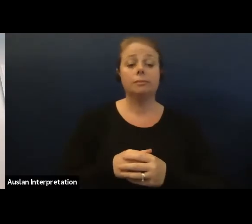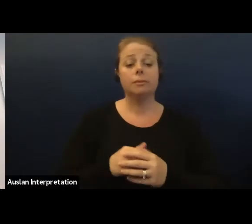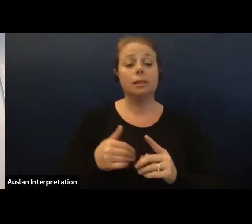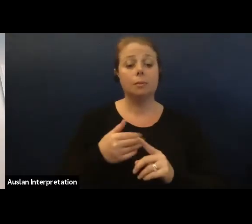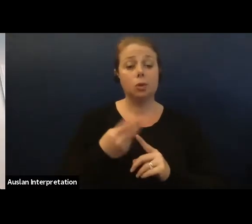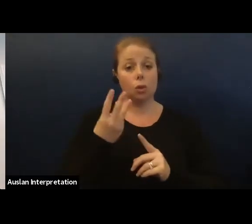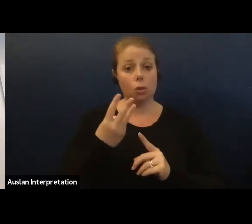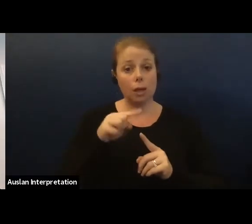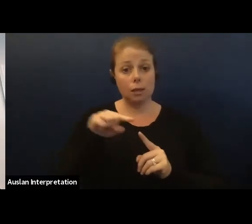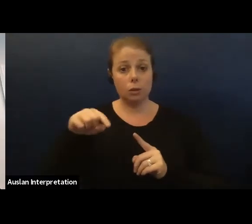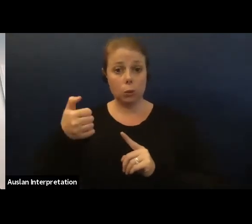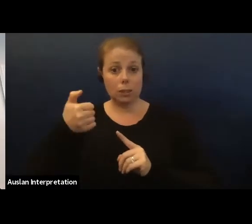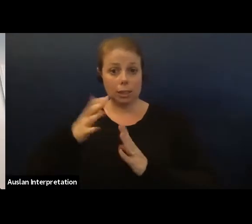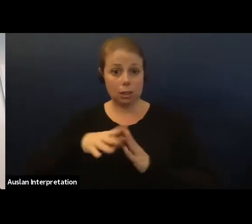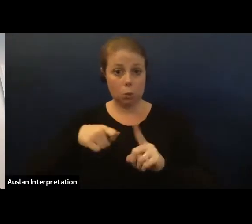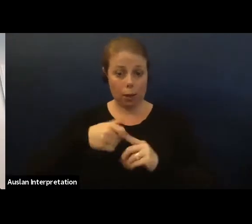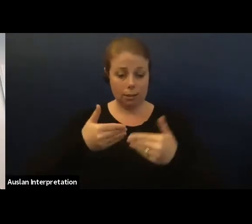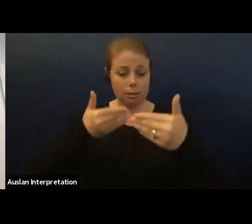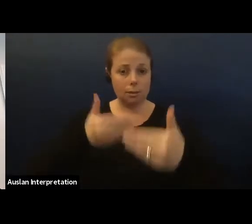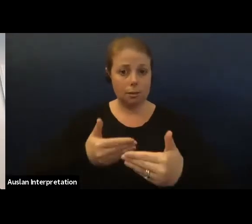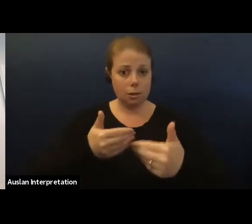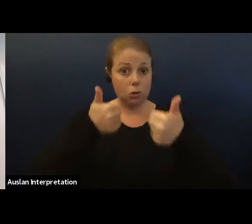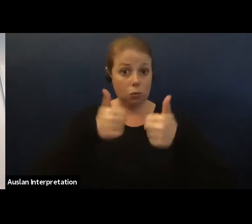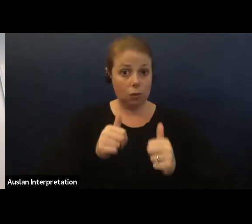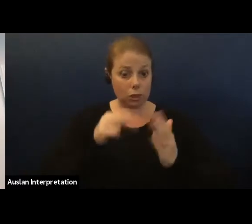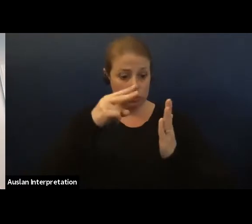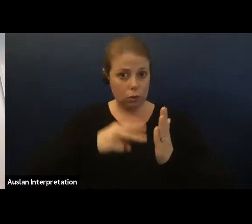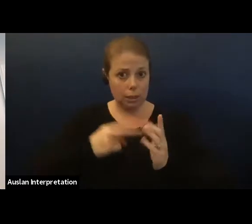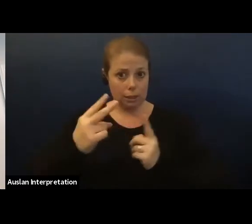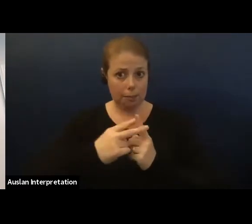Peers access the applications through Council's online application management system